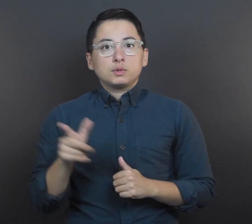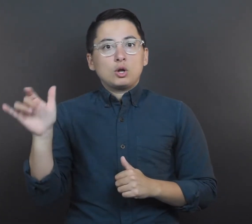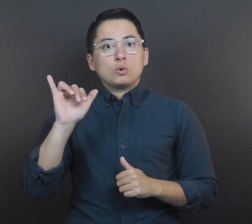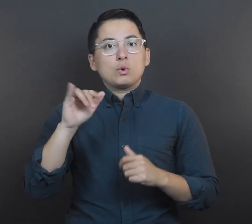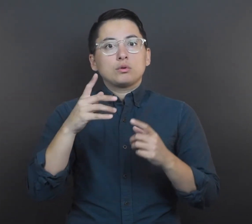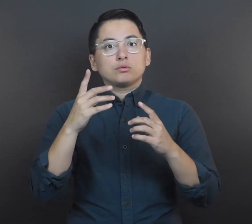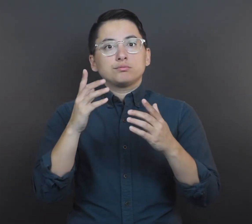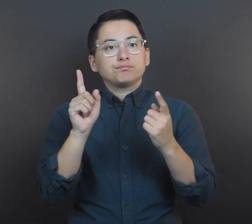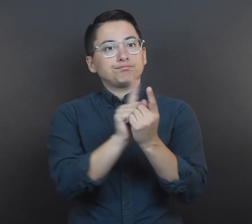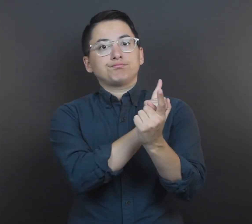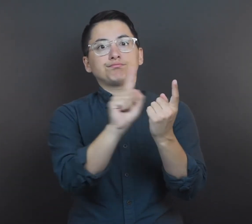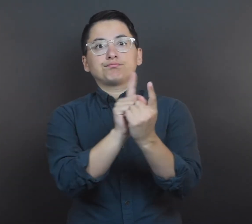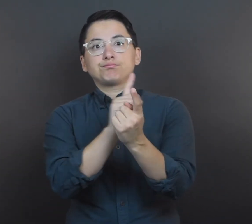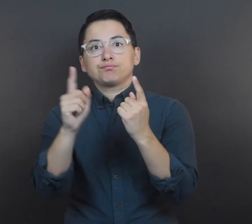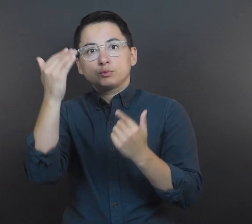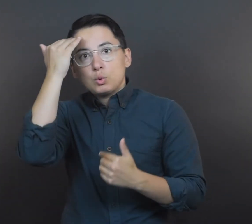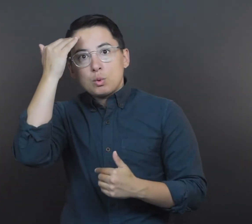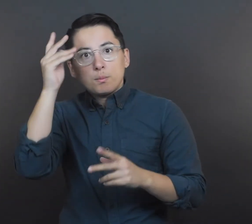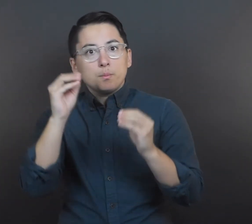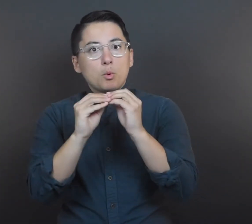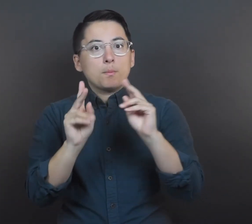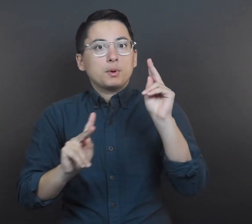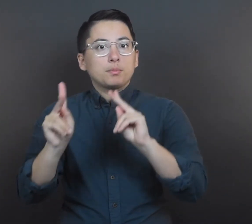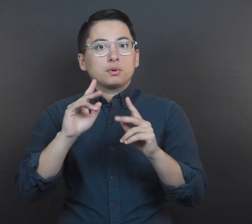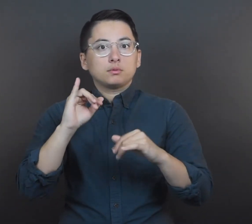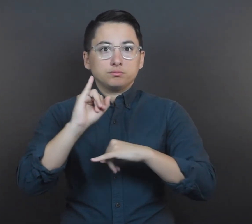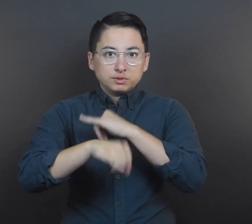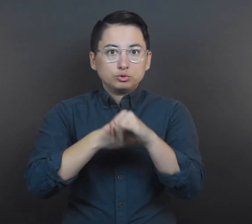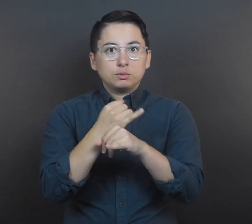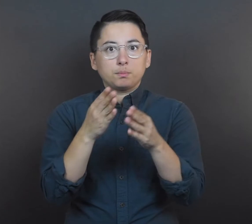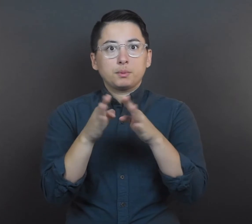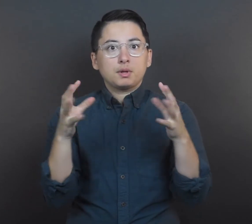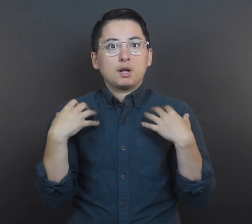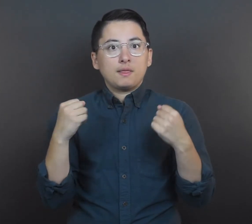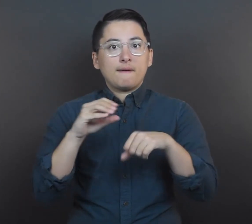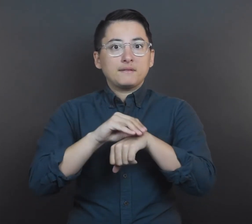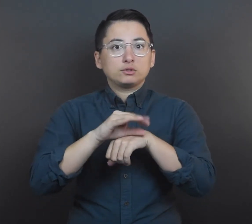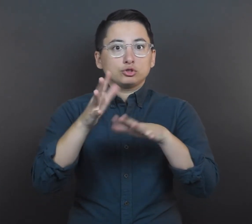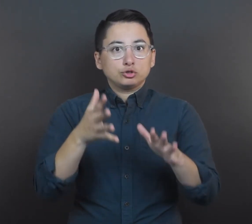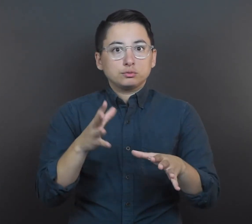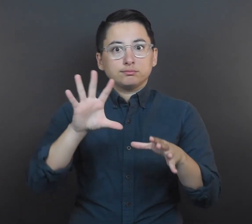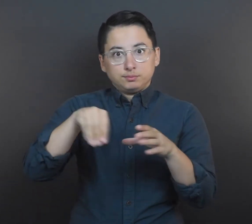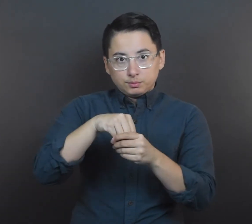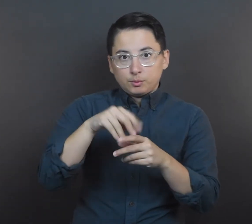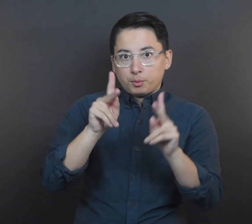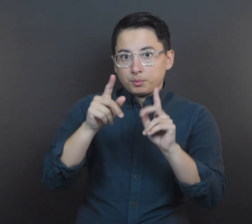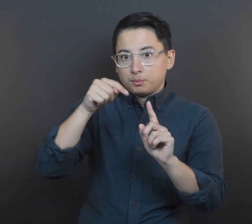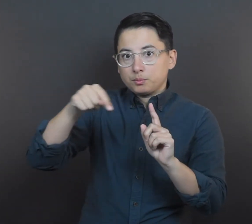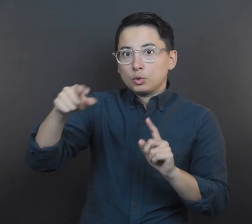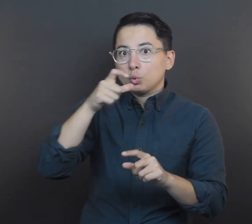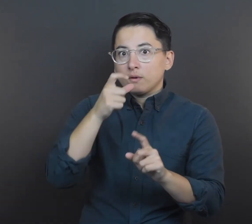got to know other international public health advisers—including some from CDC.